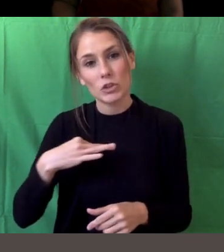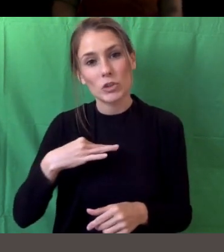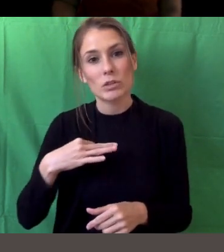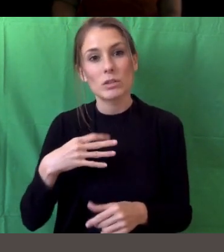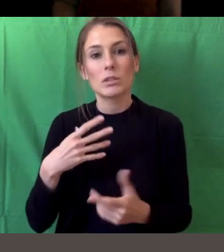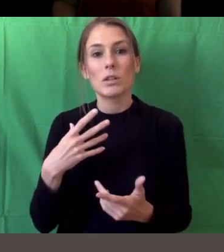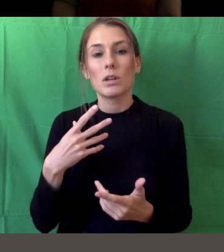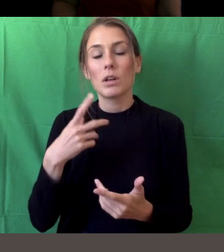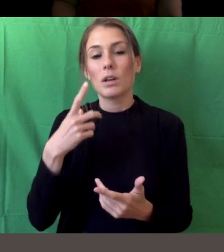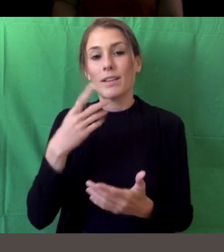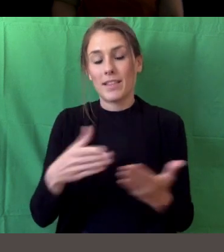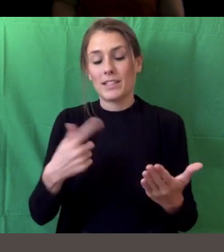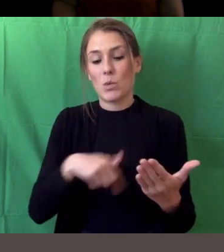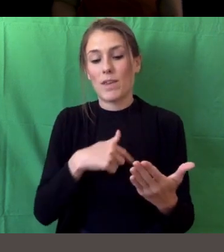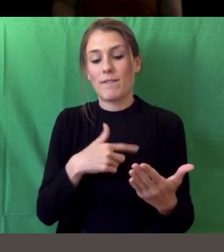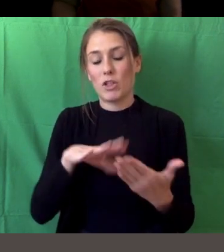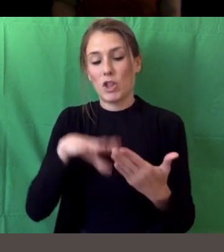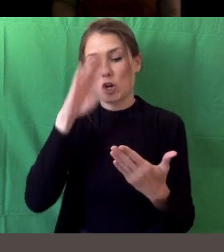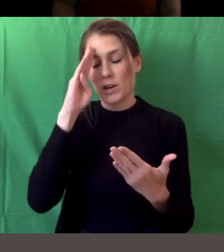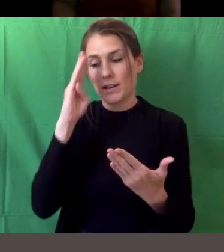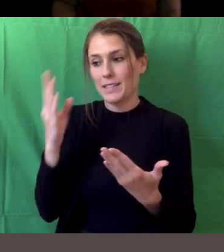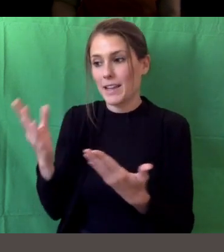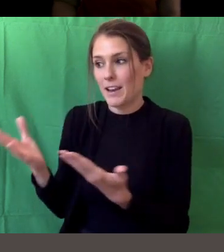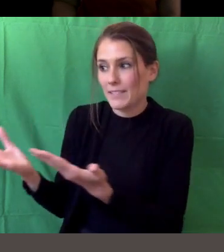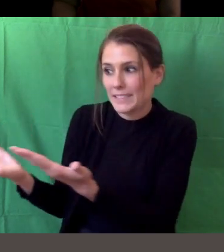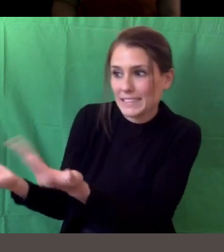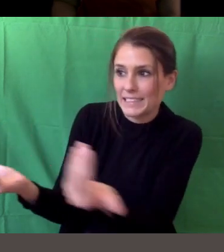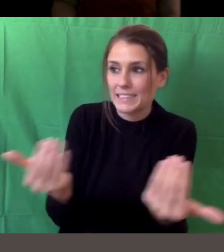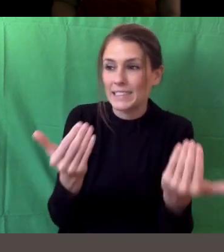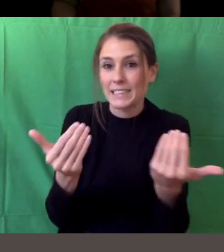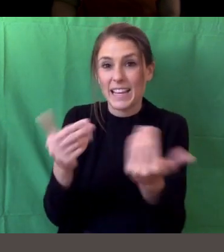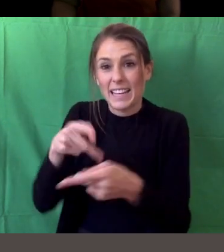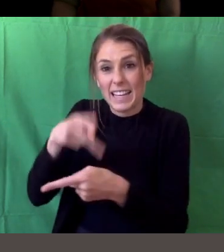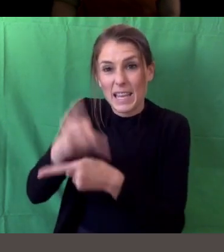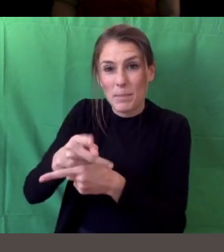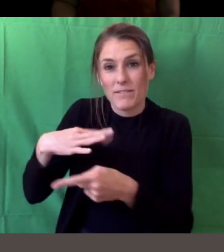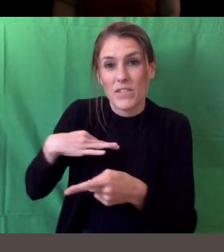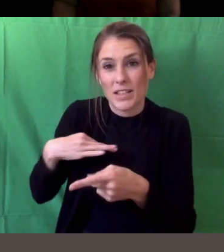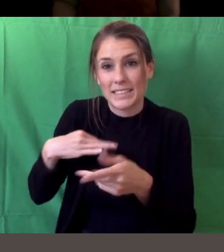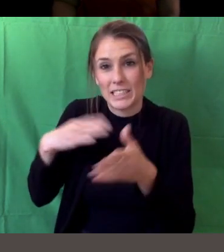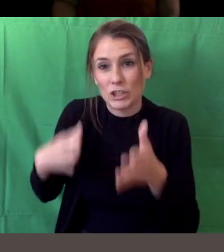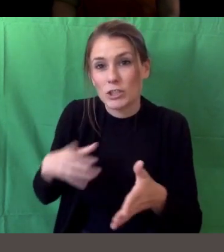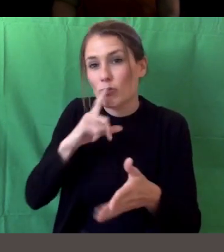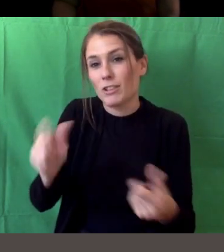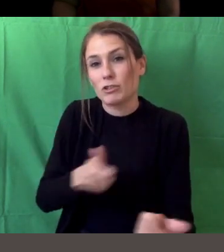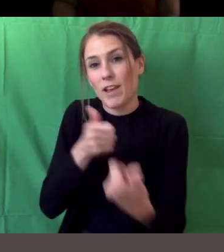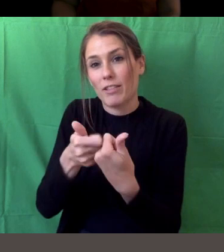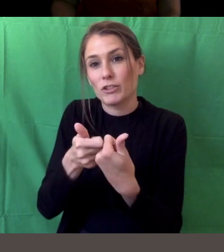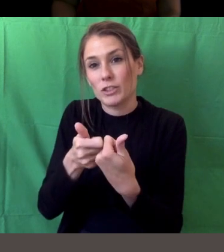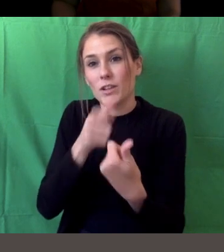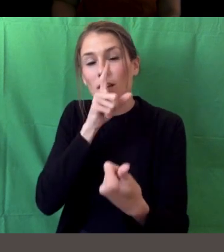So to volunteers, the things that we've learned is that attracting and retaining volunteers is a challenge.